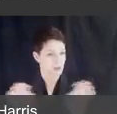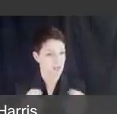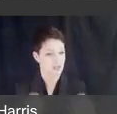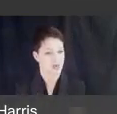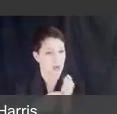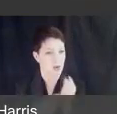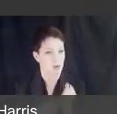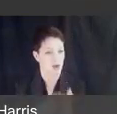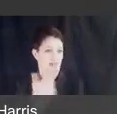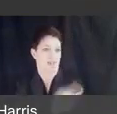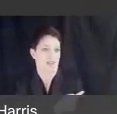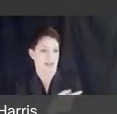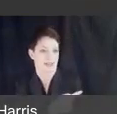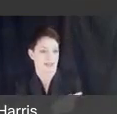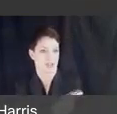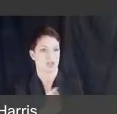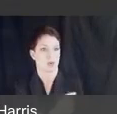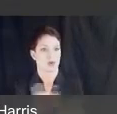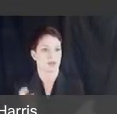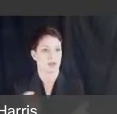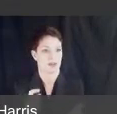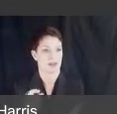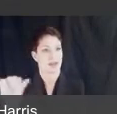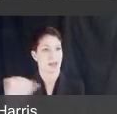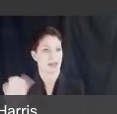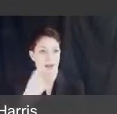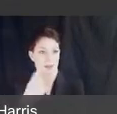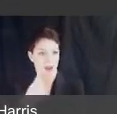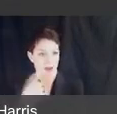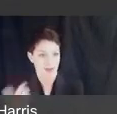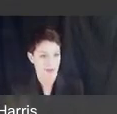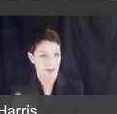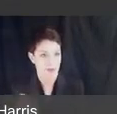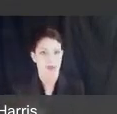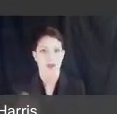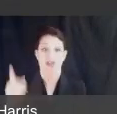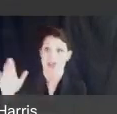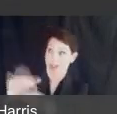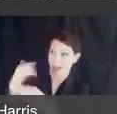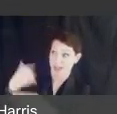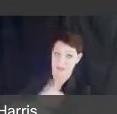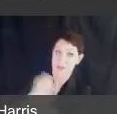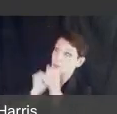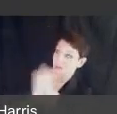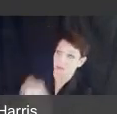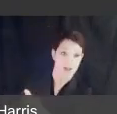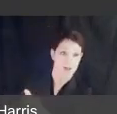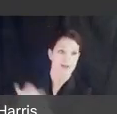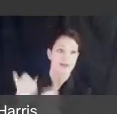or administration of antibiotics. We answered the call, we're ready, we're just asking for the vaccine.